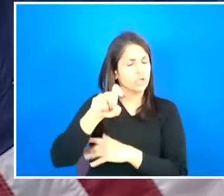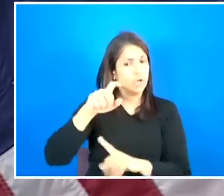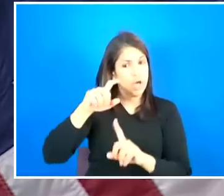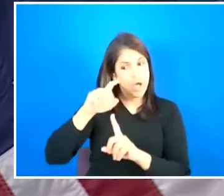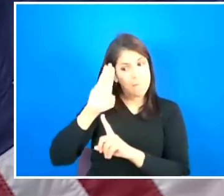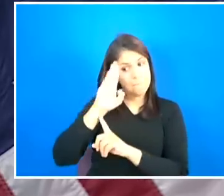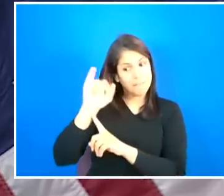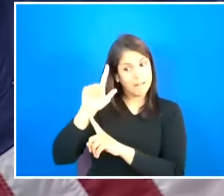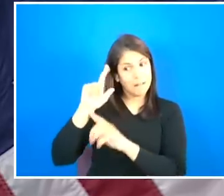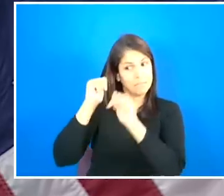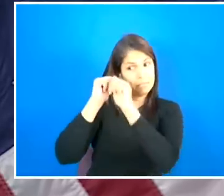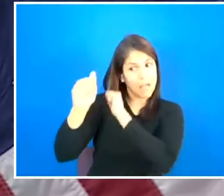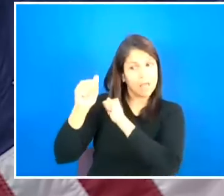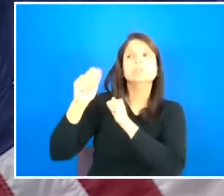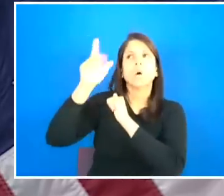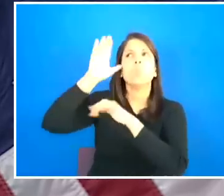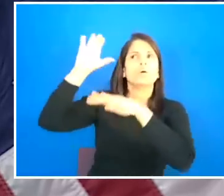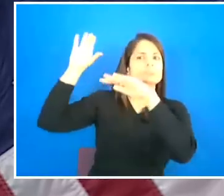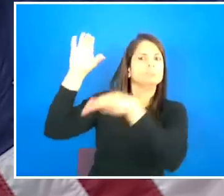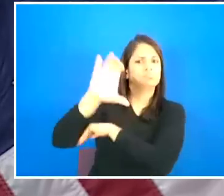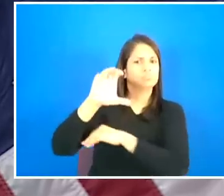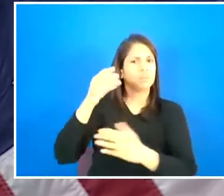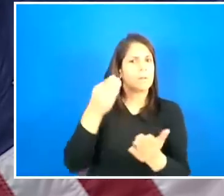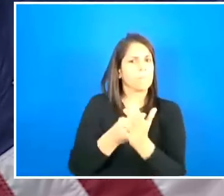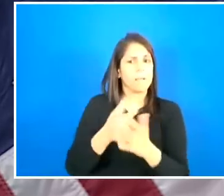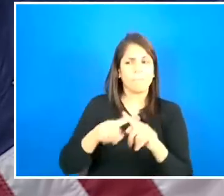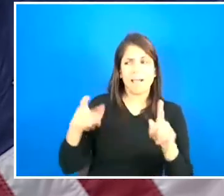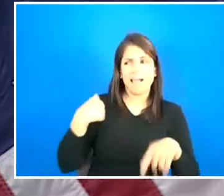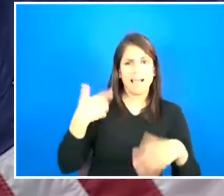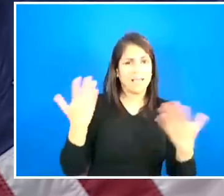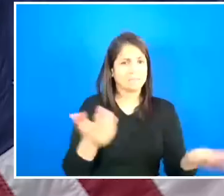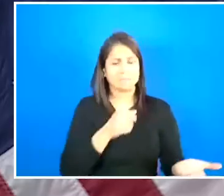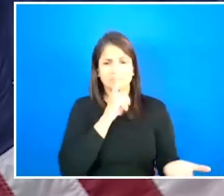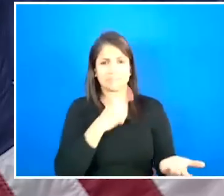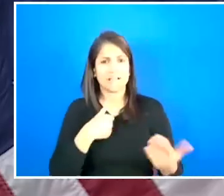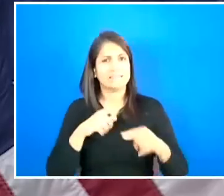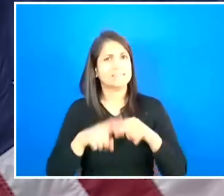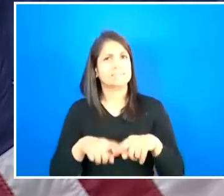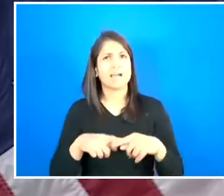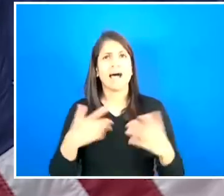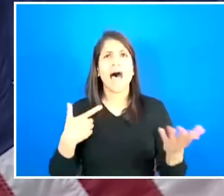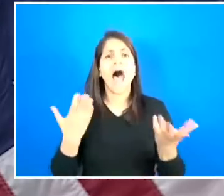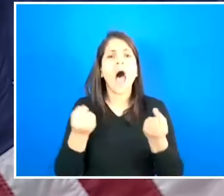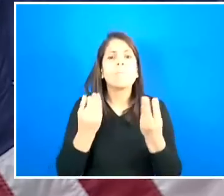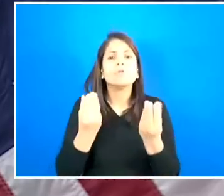SUNDAY. WE HAD A VERY GOOD DETAILED CONVRSEATION AND I WANT TO THANK HER FOR HER AMAZING